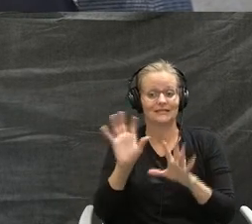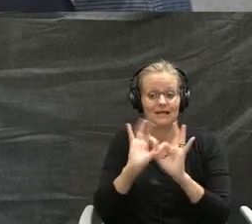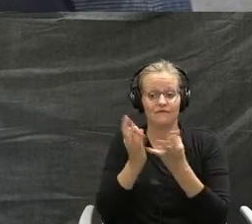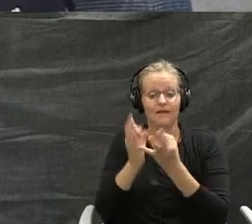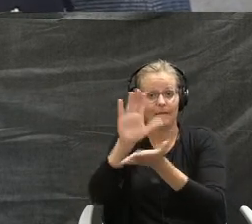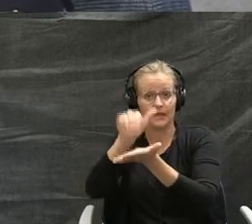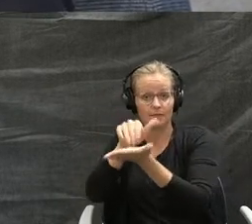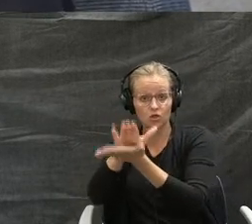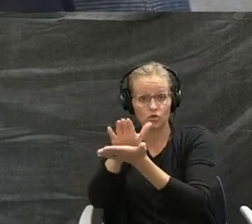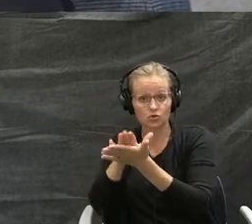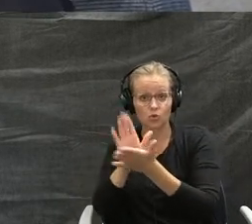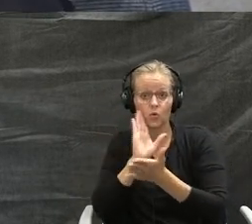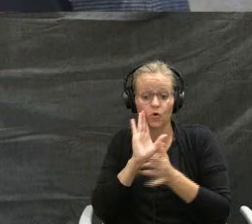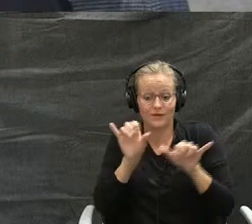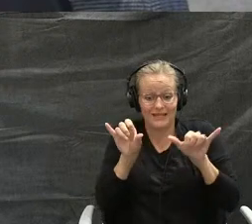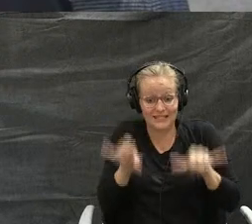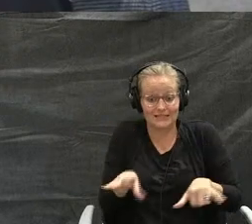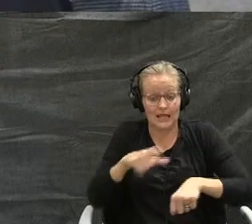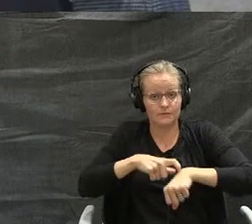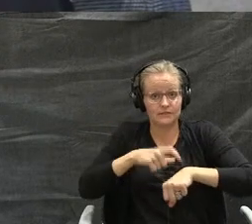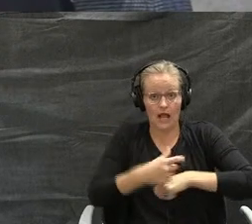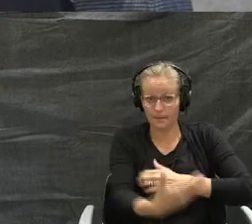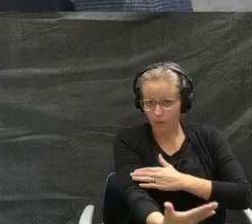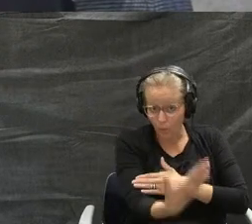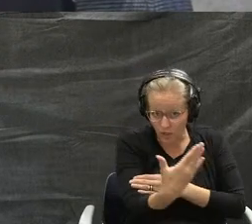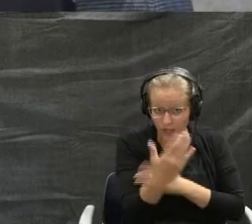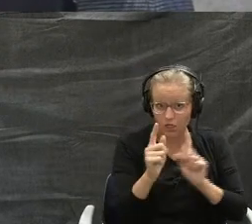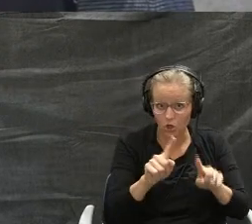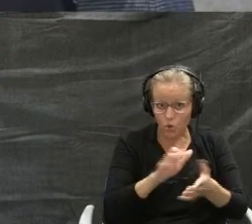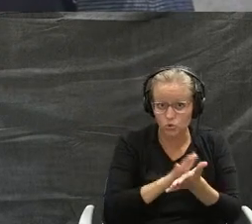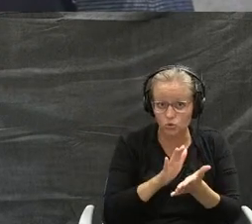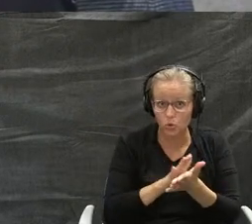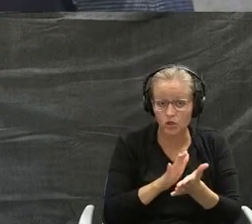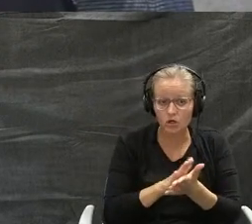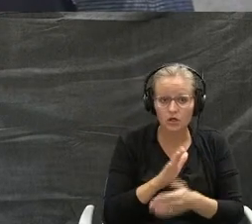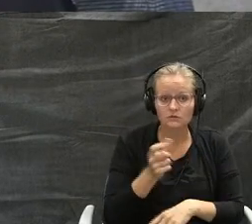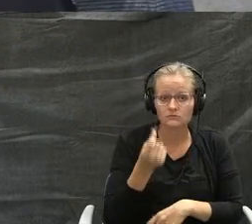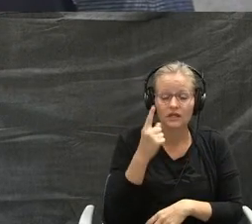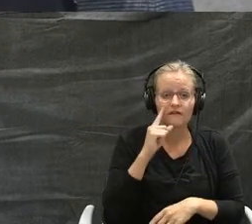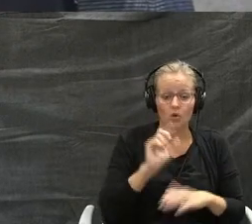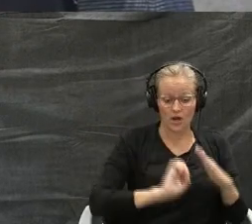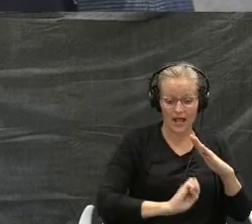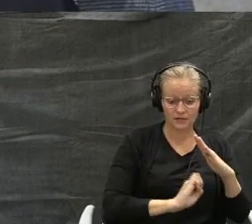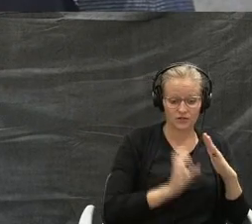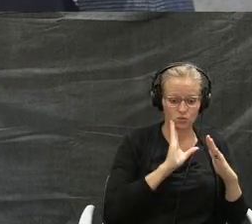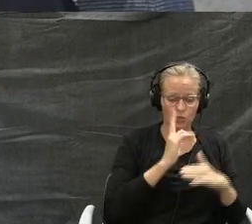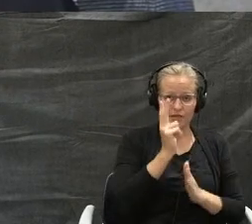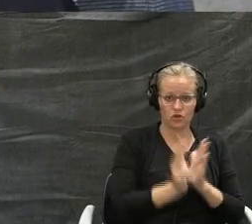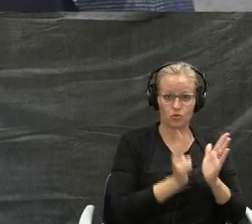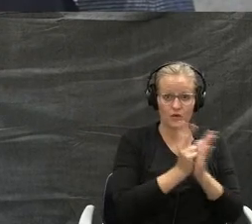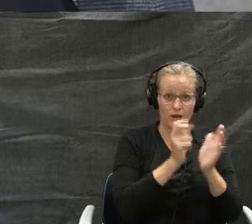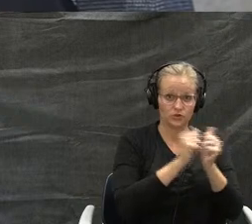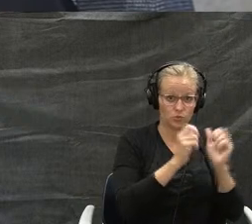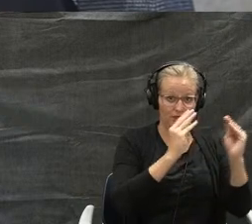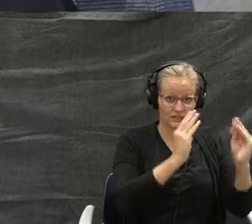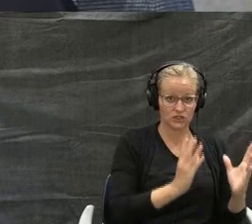Under option five you imply for elementary children there will be 3 hours with their teacher and one to three hours for